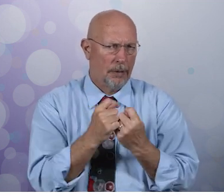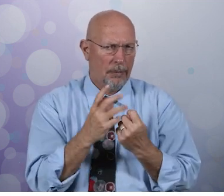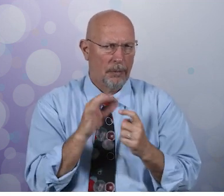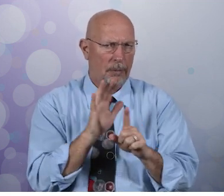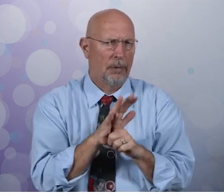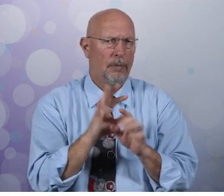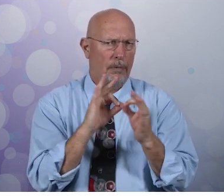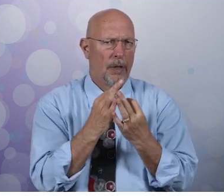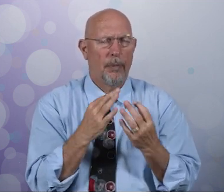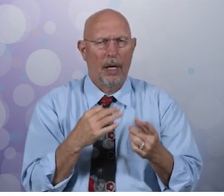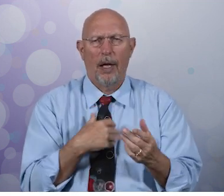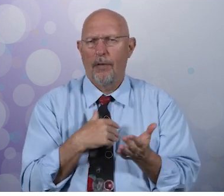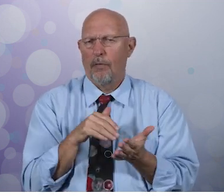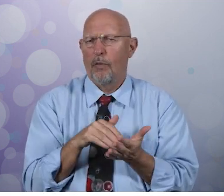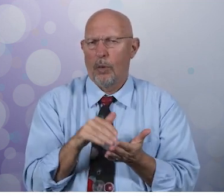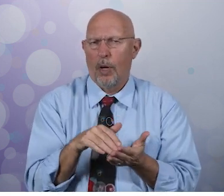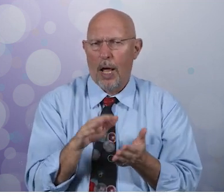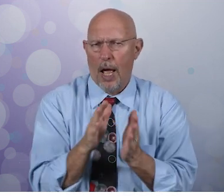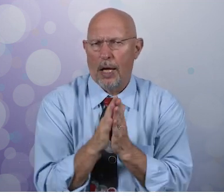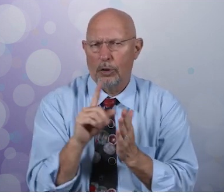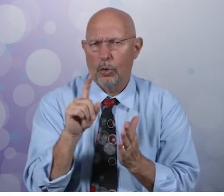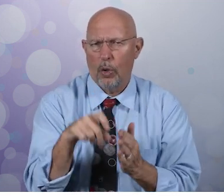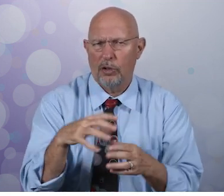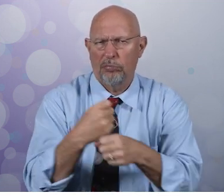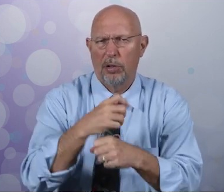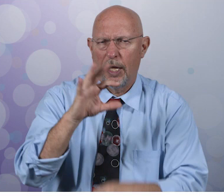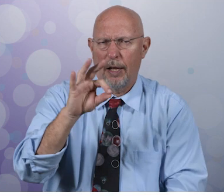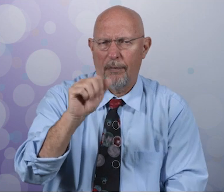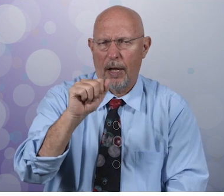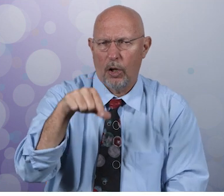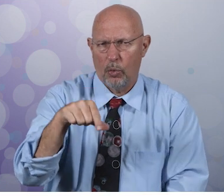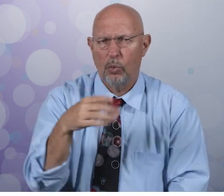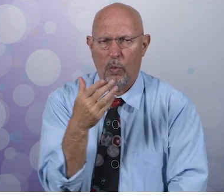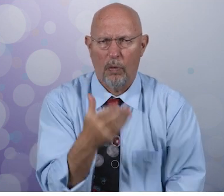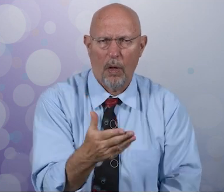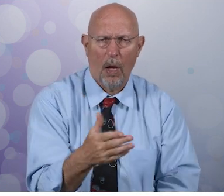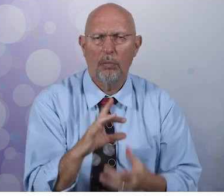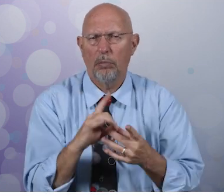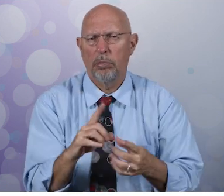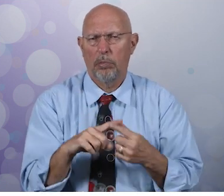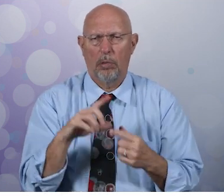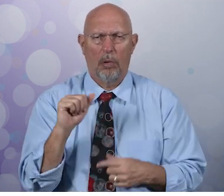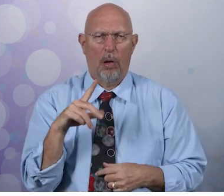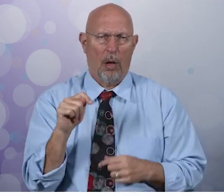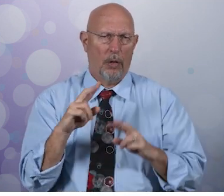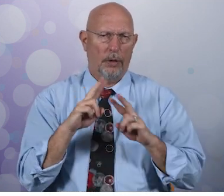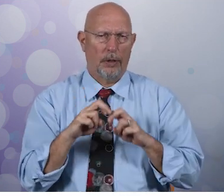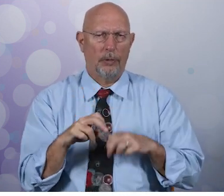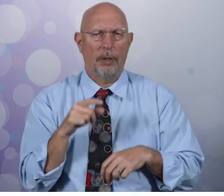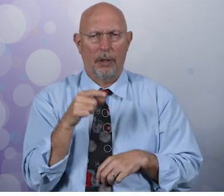We have frequently asked questions regarding the alternate assessment available in Spanish